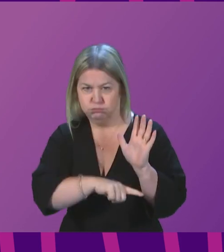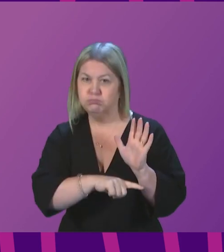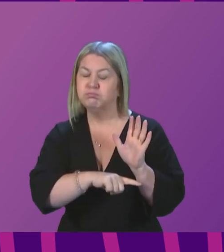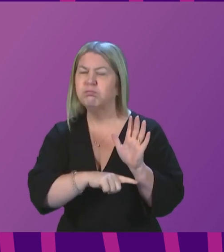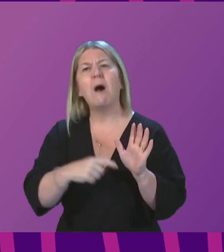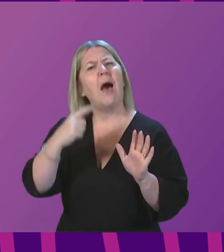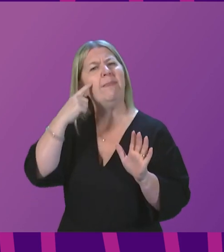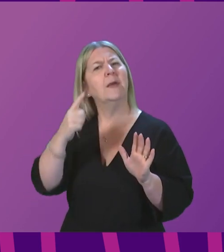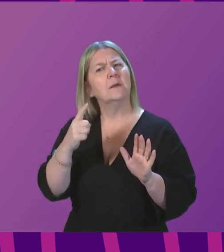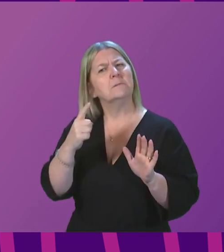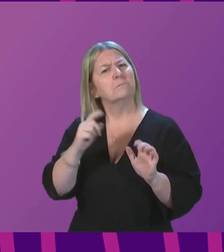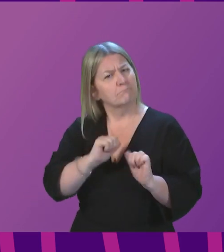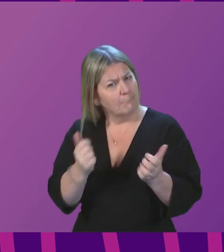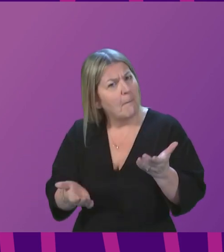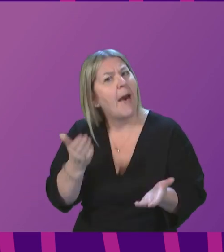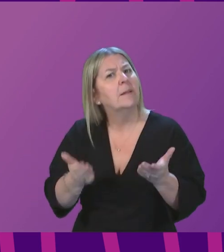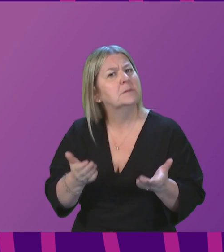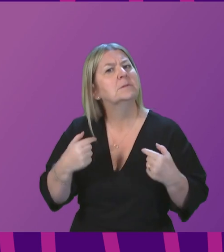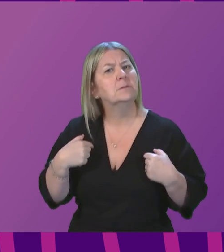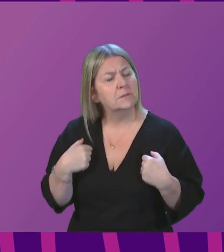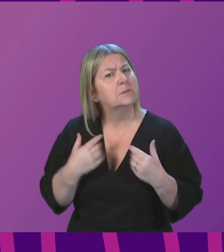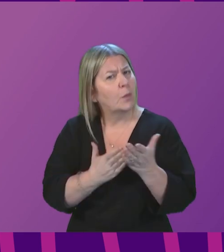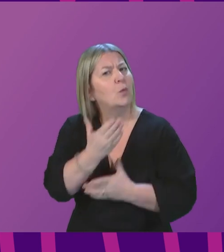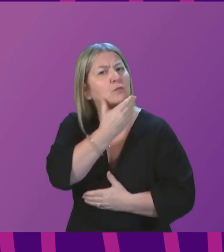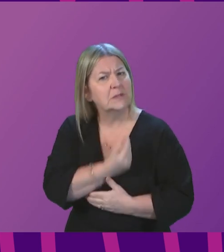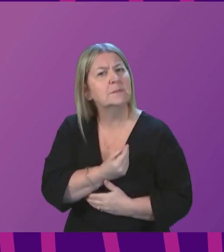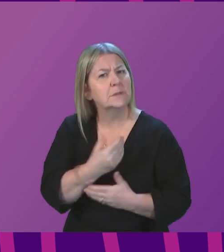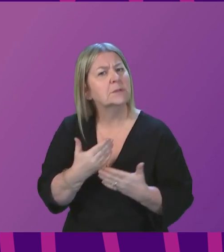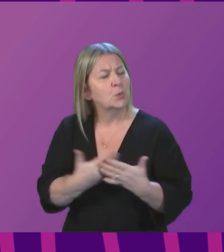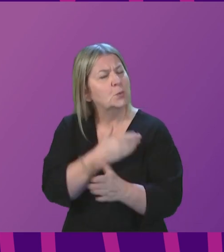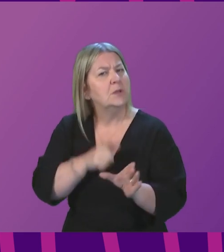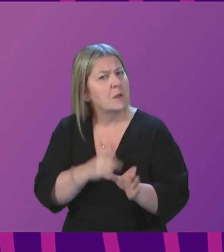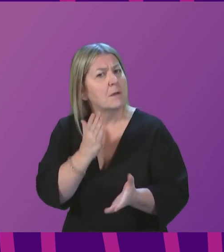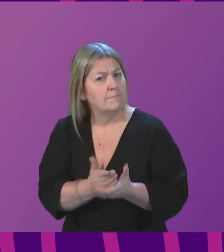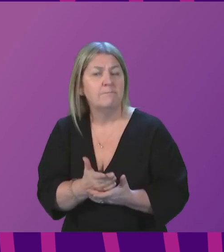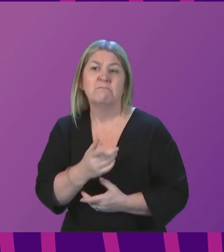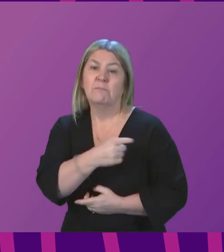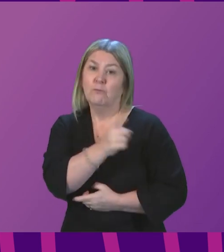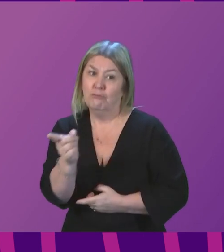which, coupled with the extraordinary response of the public in changing their behaviour